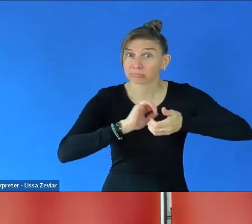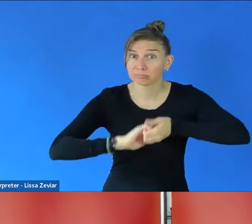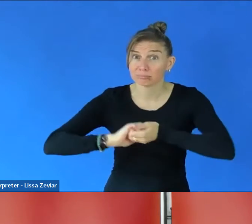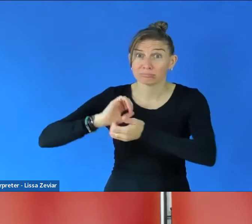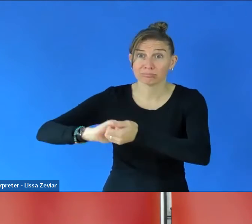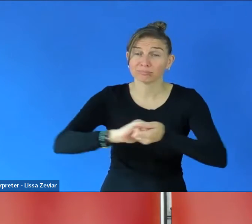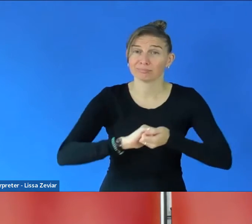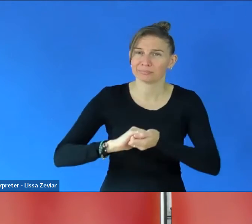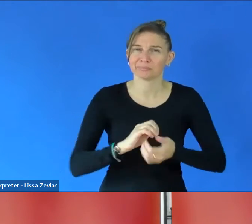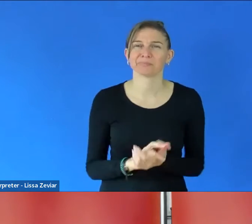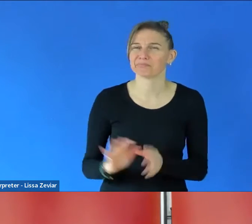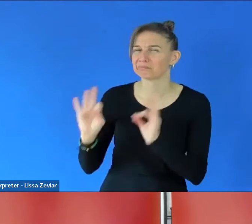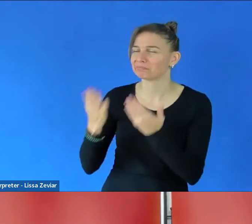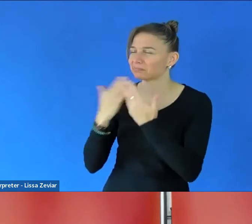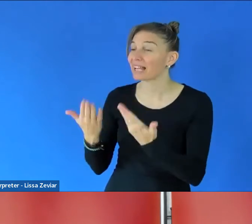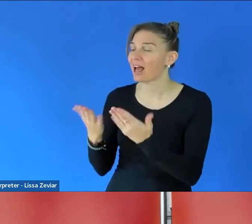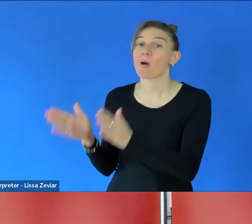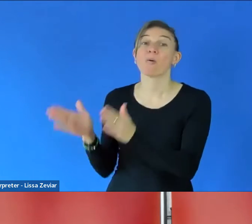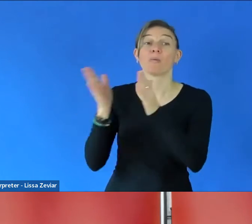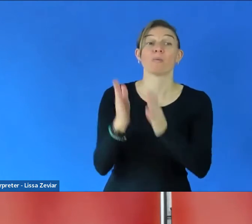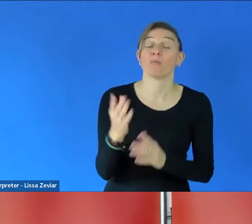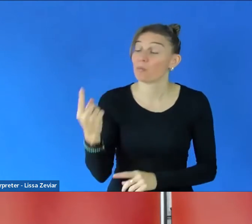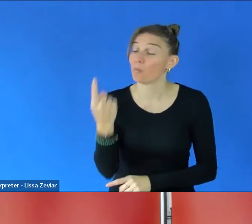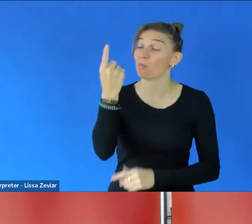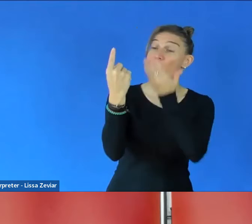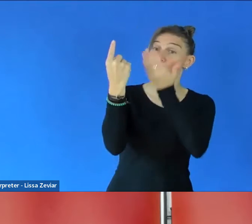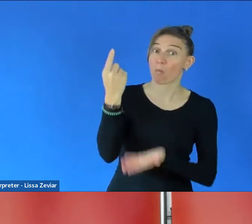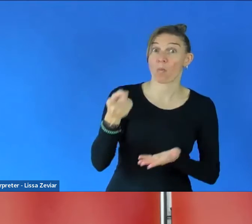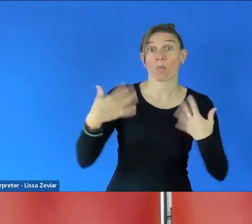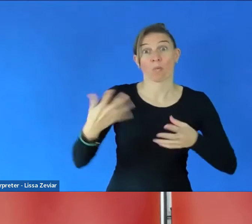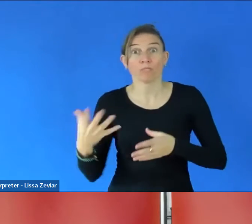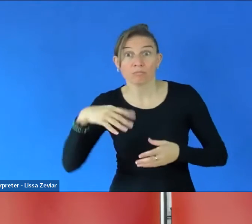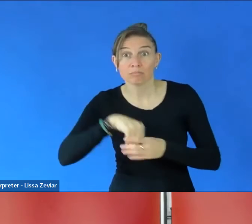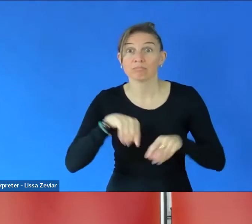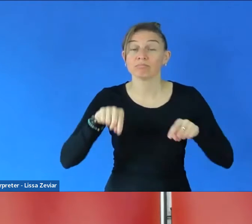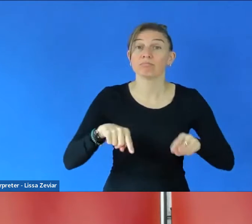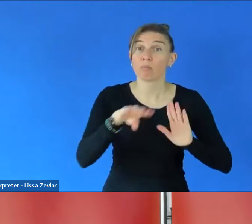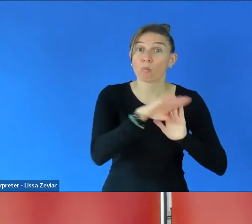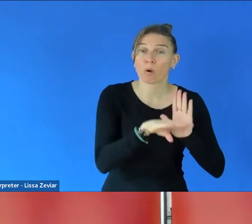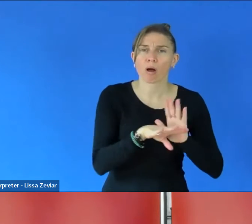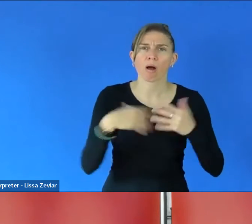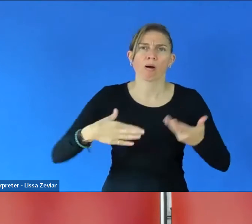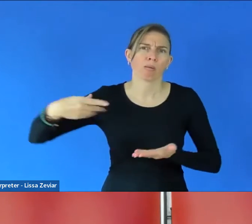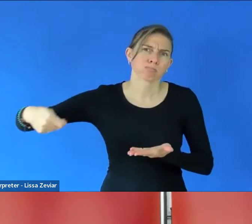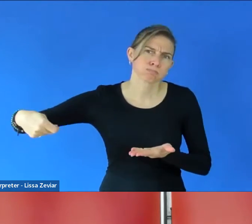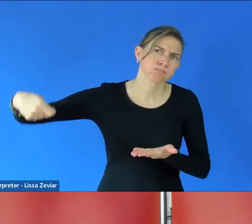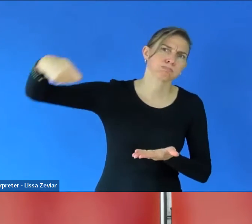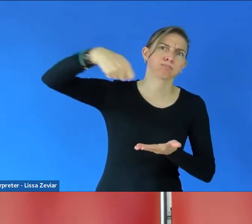Now, I'll turn to one of the people who was very involved and who contributed on the achievements.